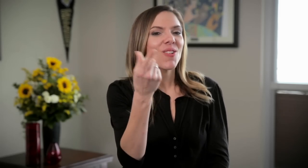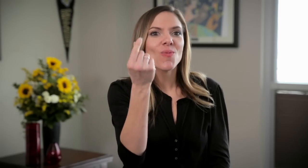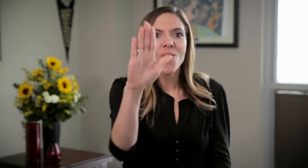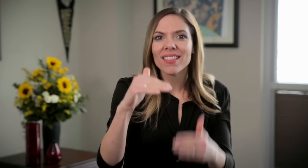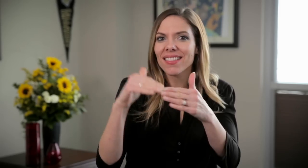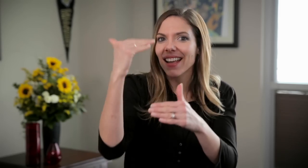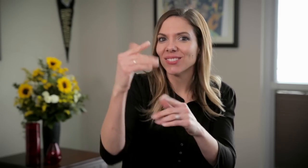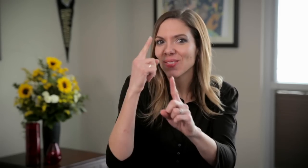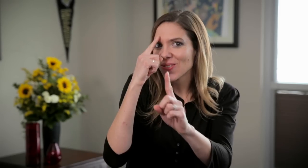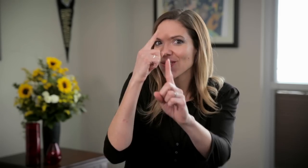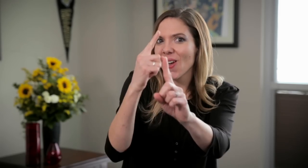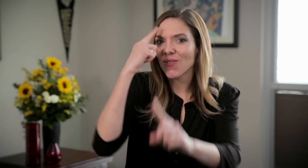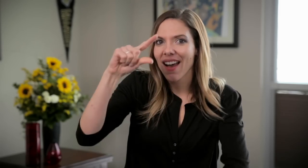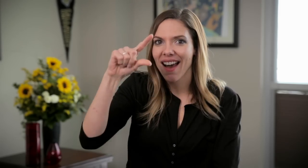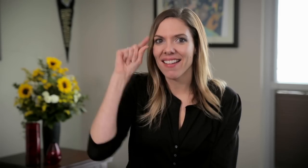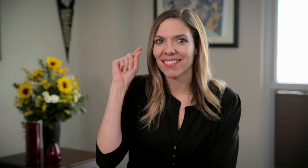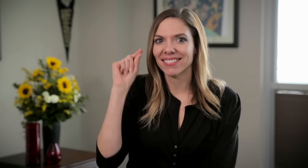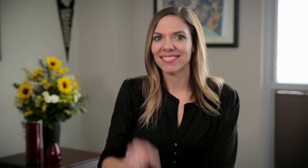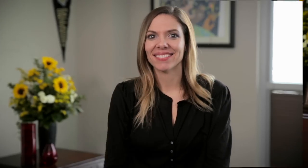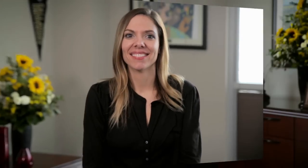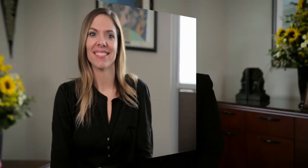What's your next goal for Gallaudet?